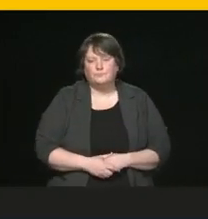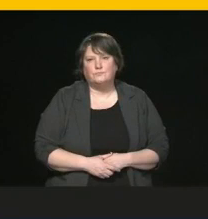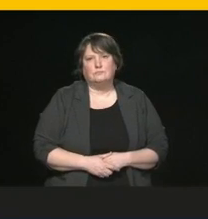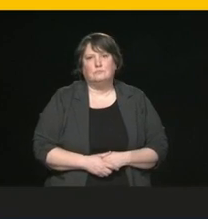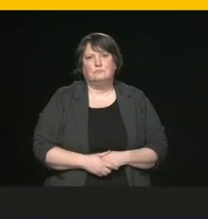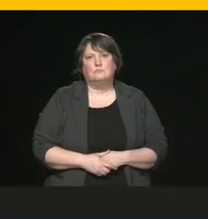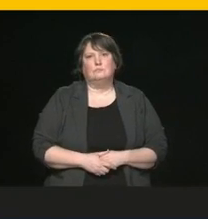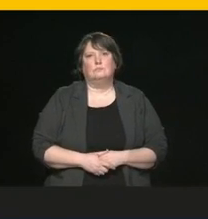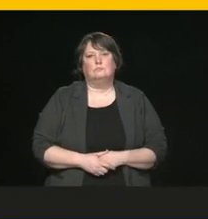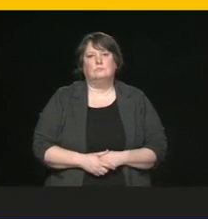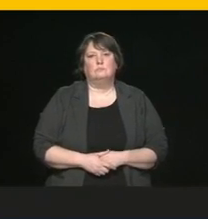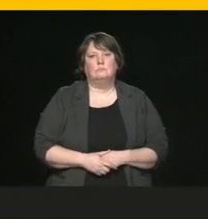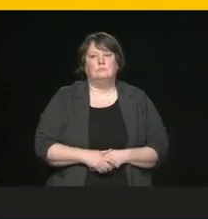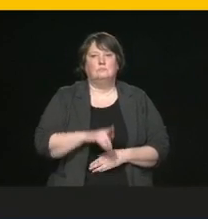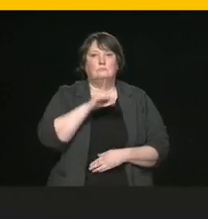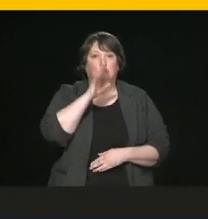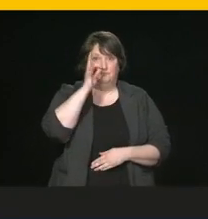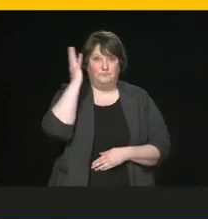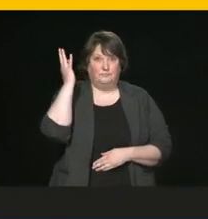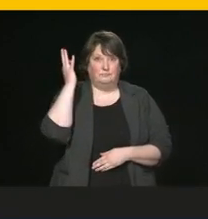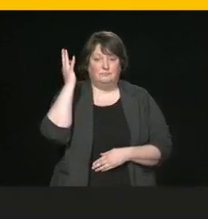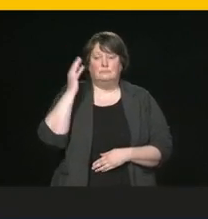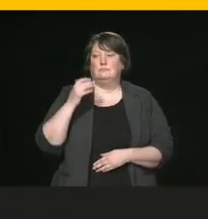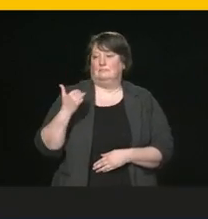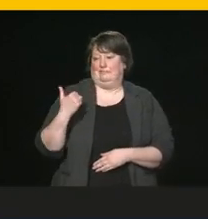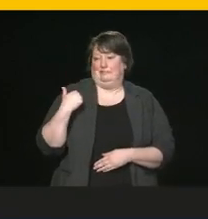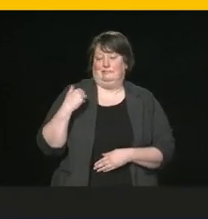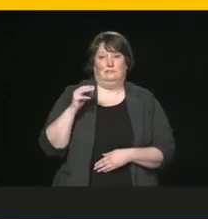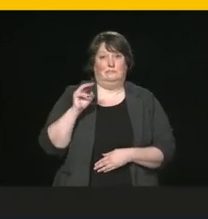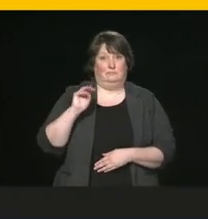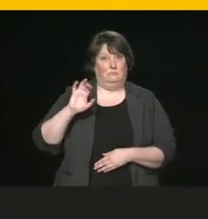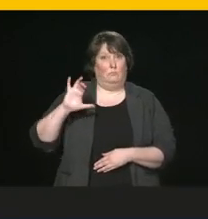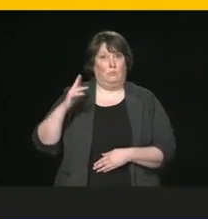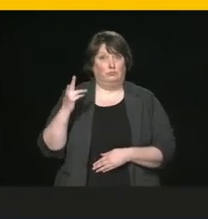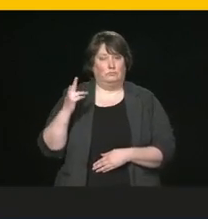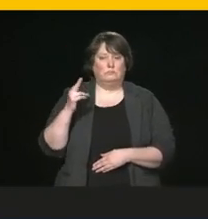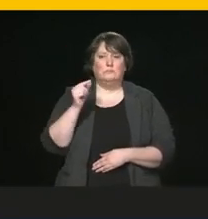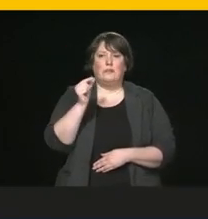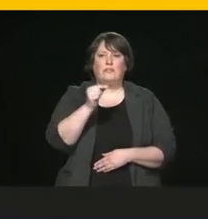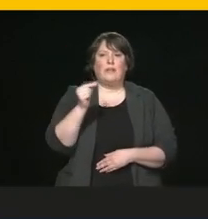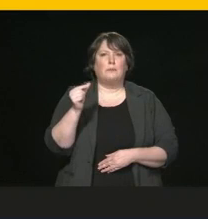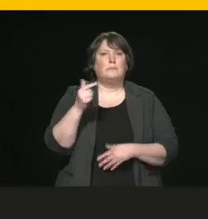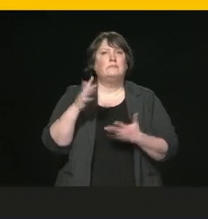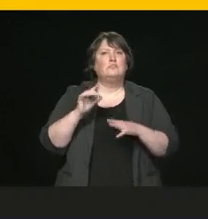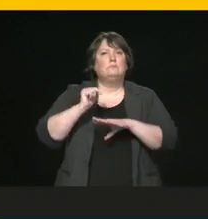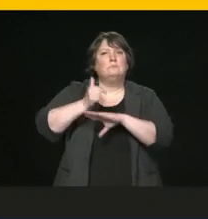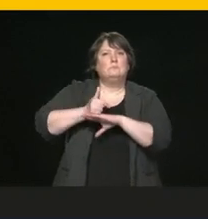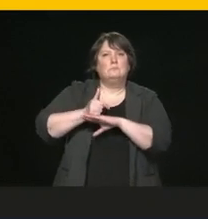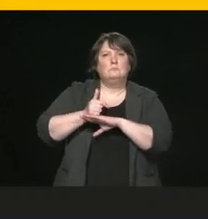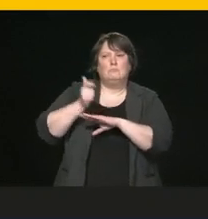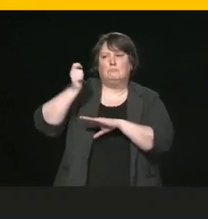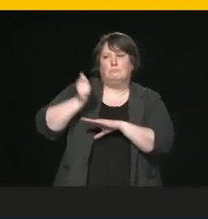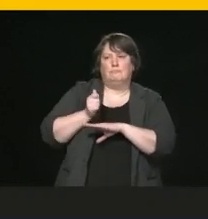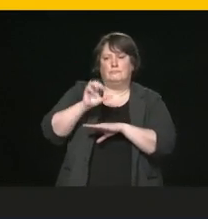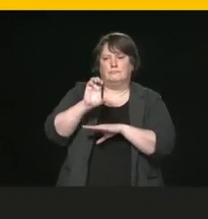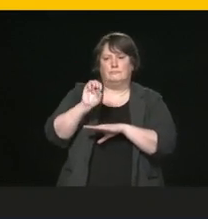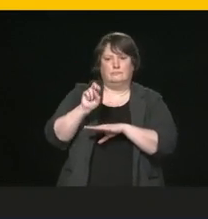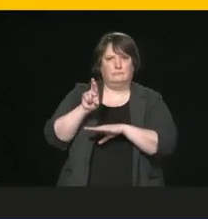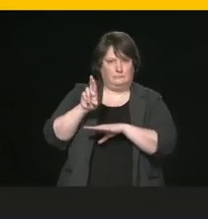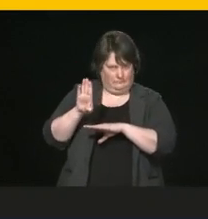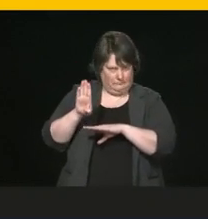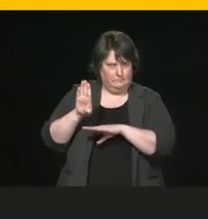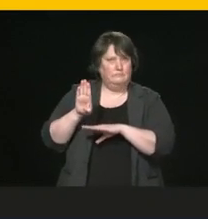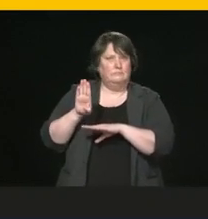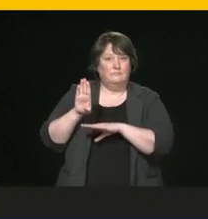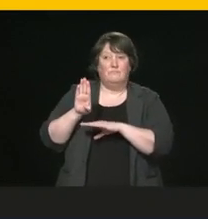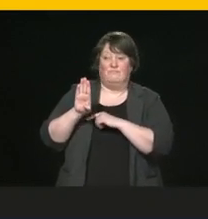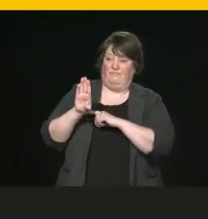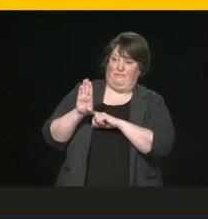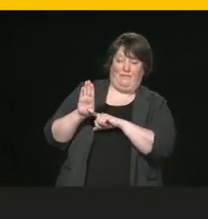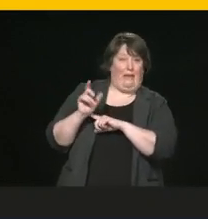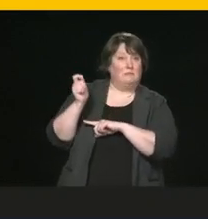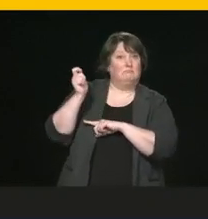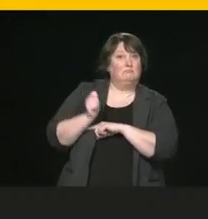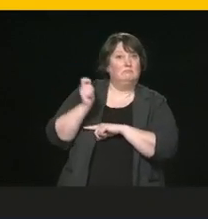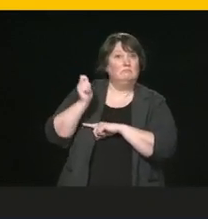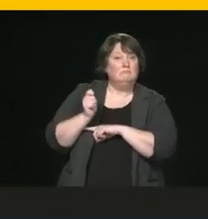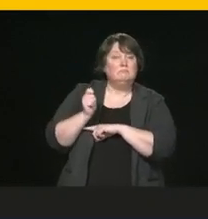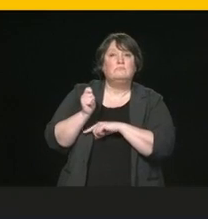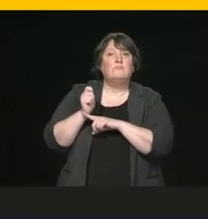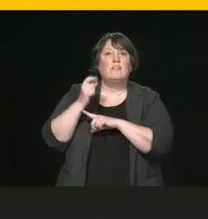SUPPORT YOU THROUGH THIS TIME.